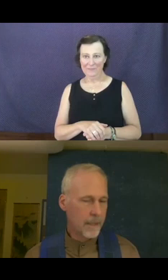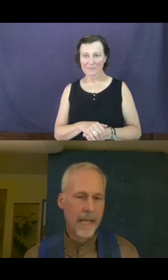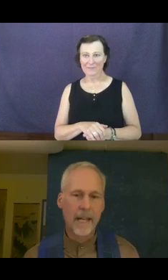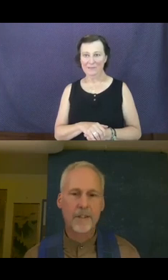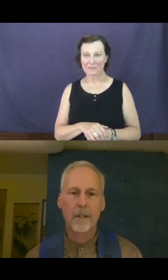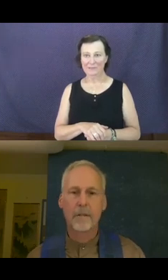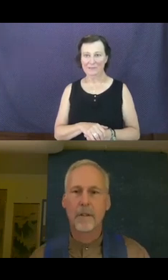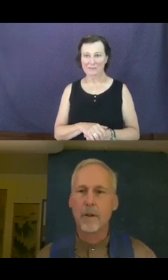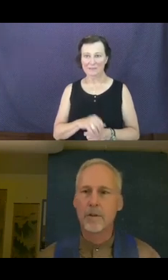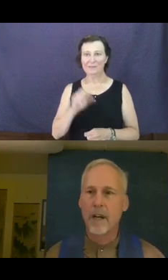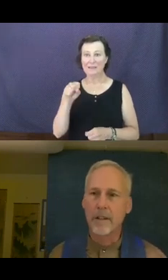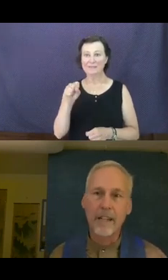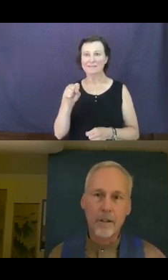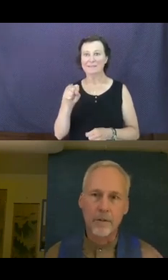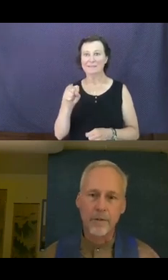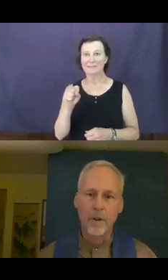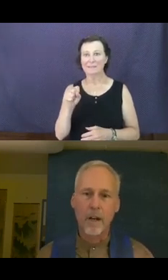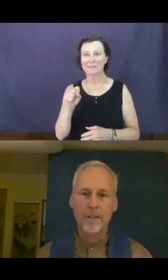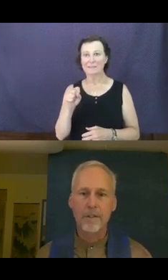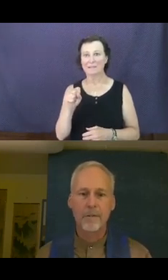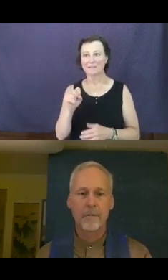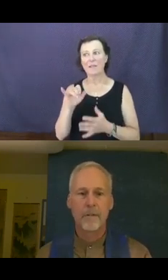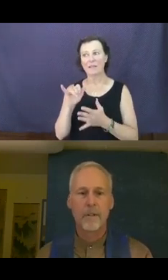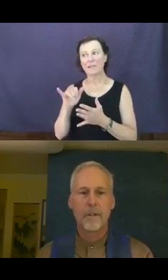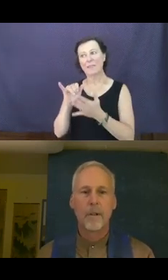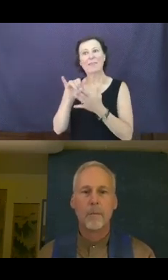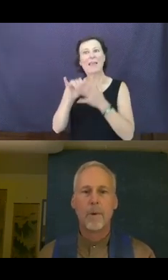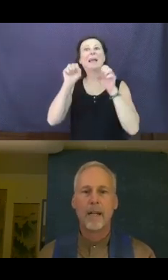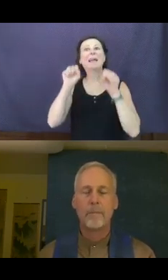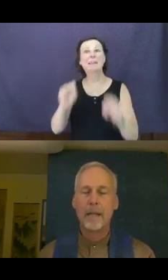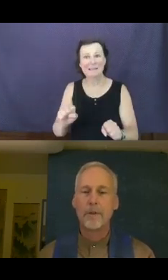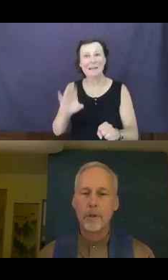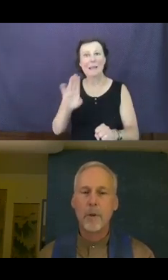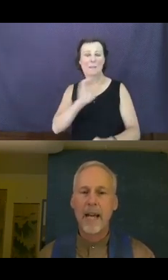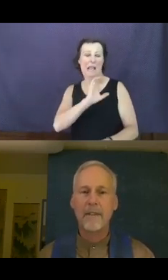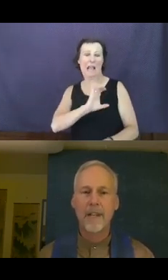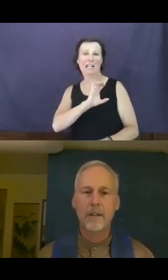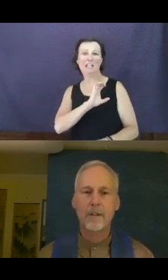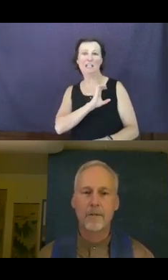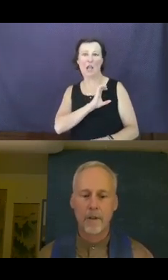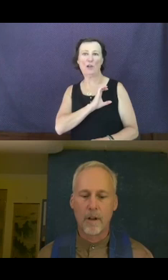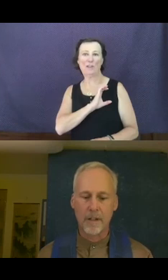Yes those are character flaws. But people do have character flaws. And